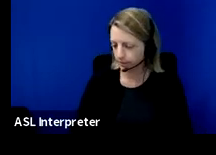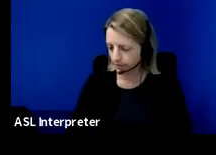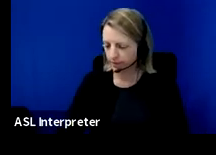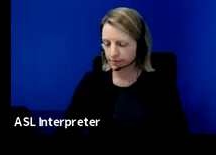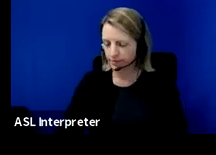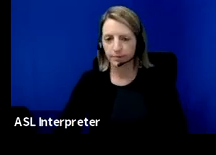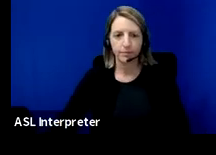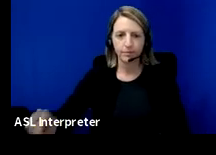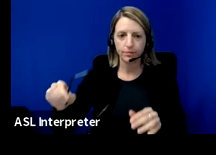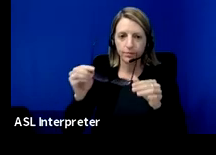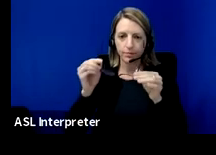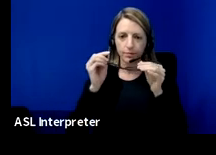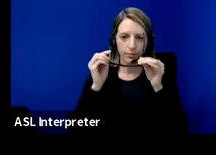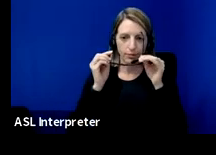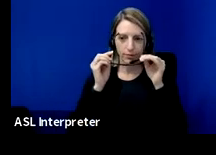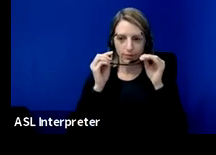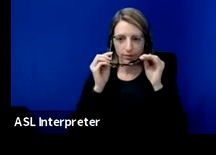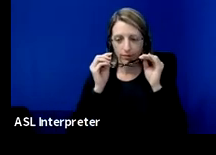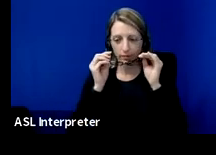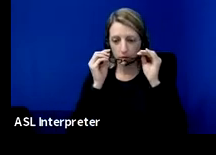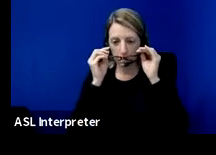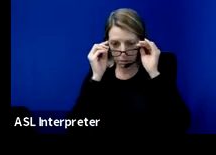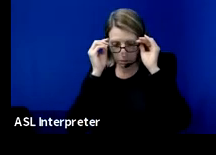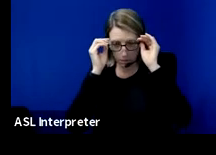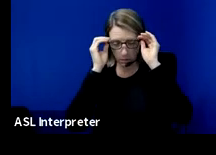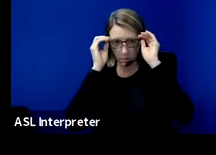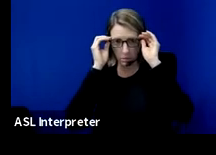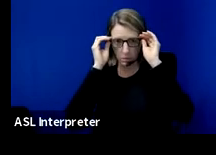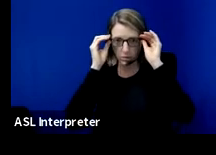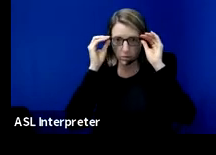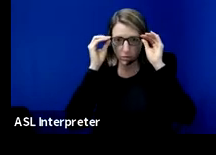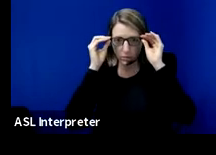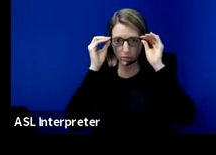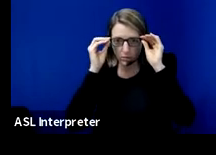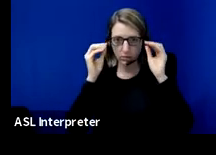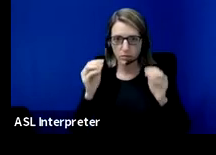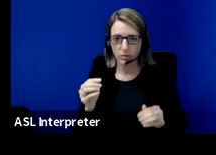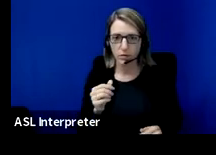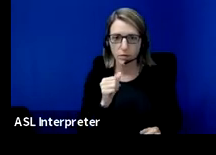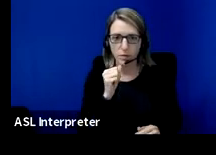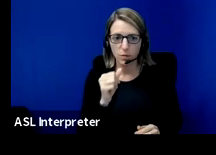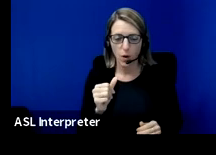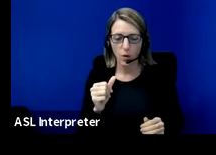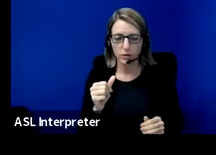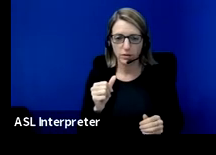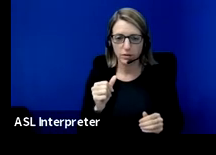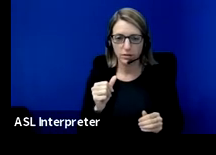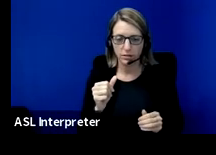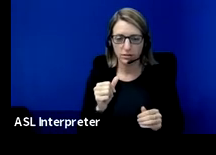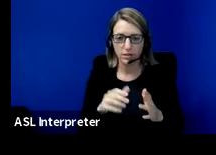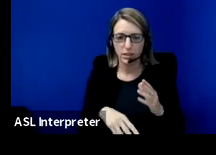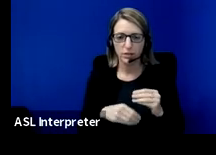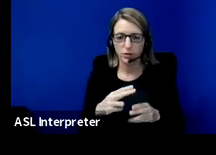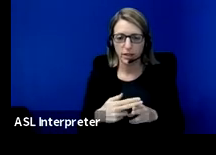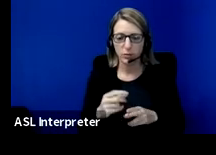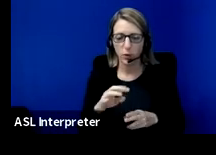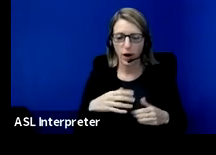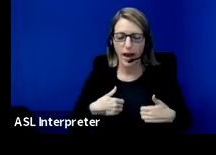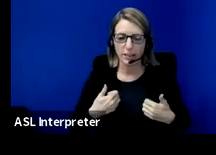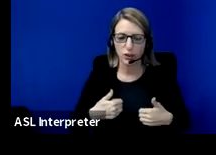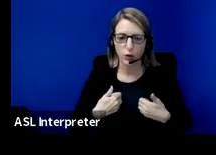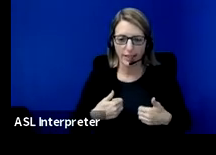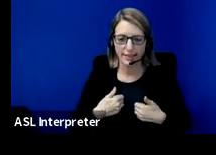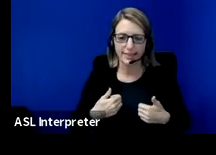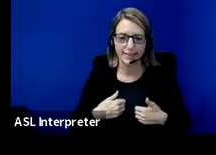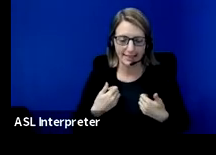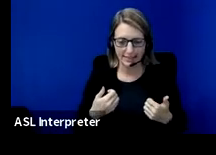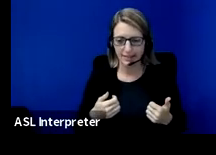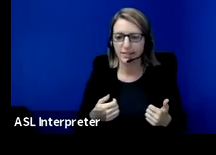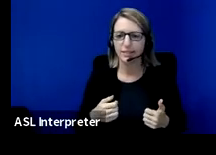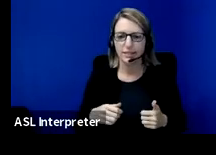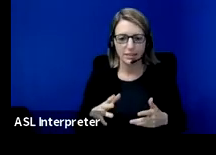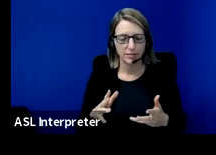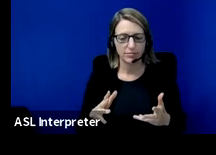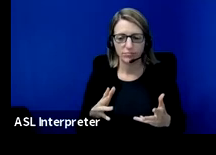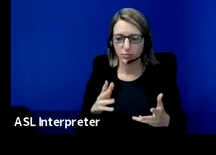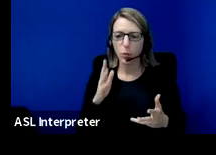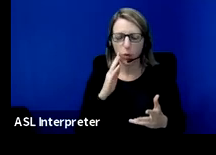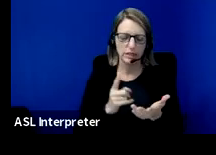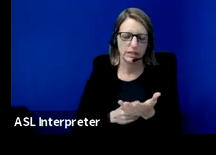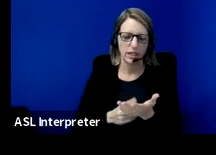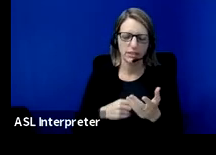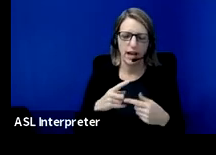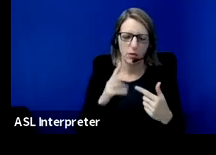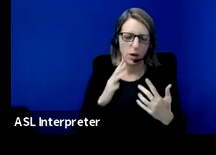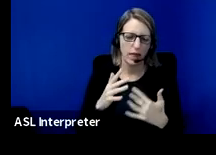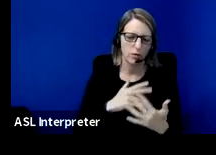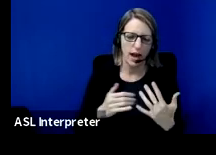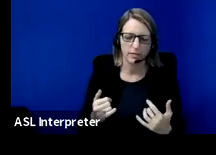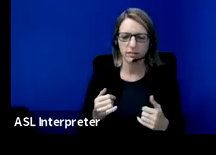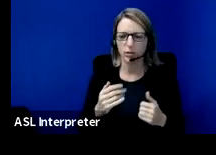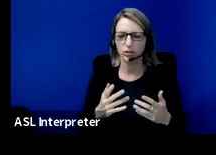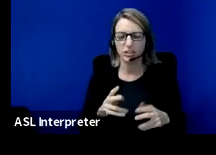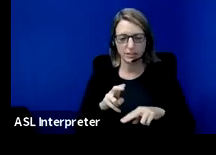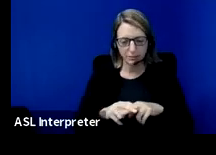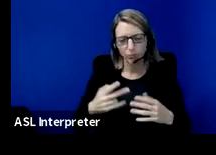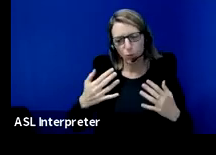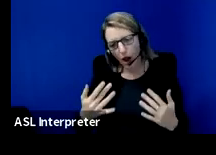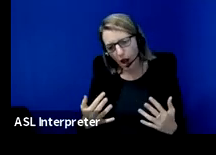ESD 112-- Kristina Wambold: We will not be entering your name or address when we get started I will clarify how attendances done and how we will interact as a course today. So please just sit back, wait for us to get started and we will make sure everybody set and ready to go.